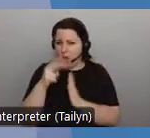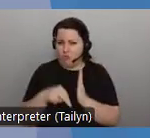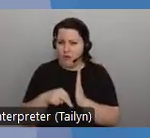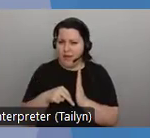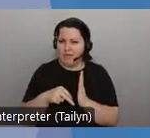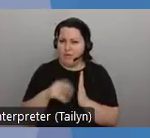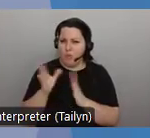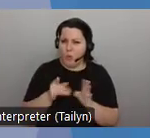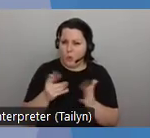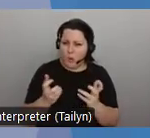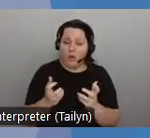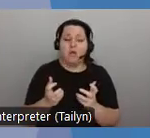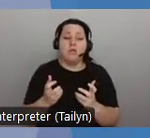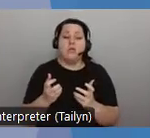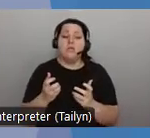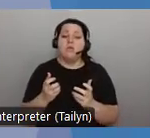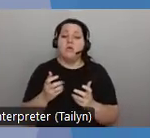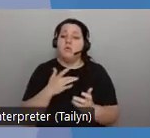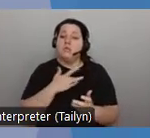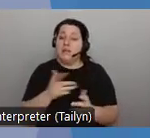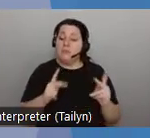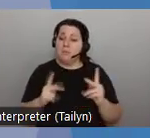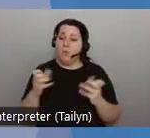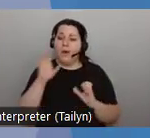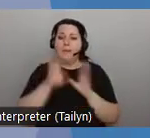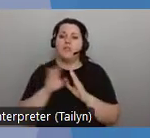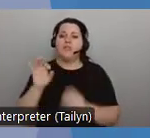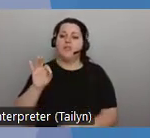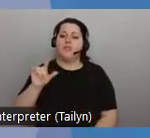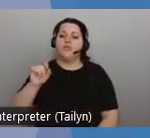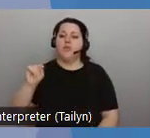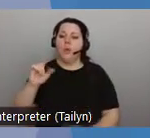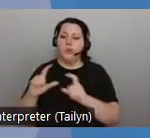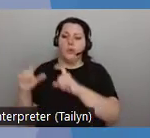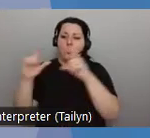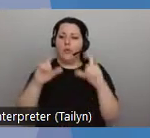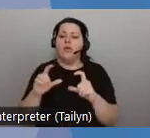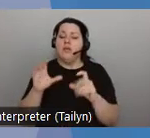from text may not be read